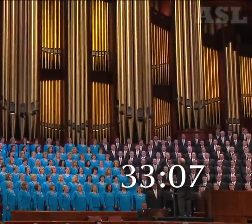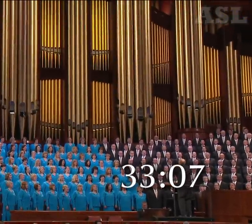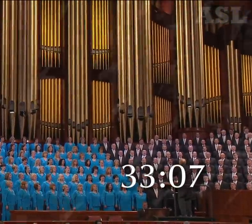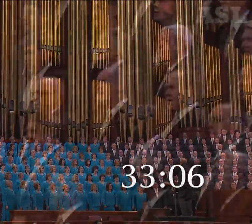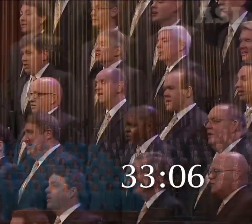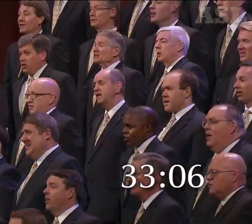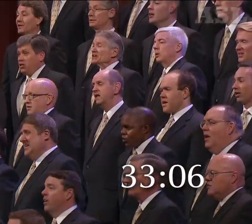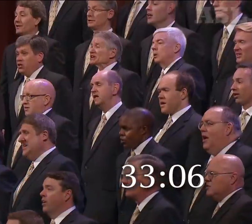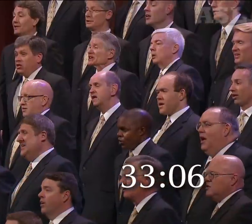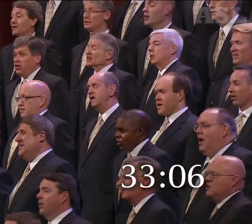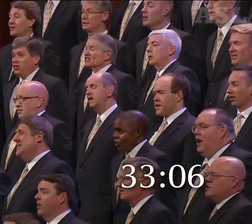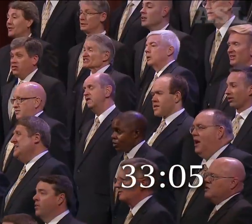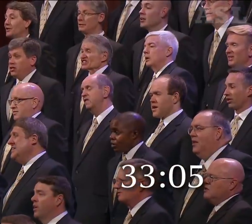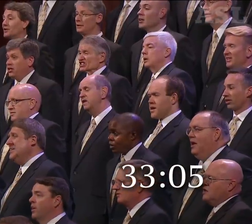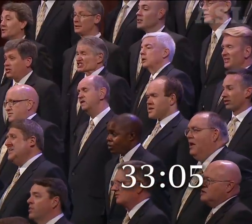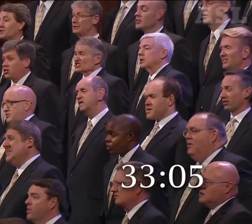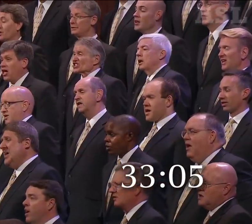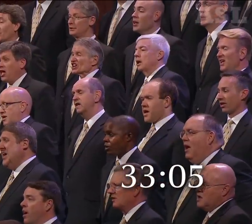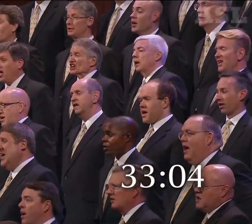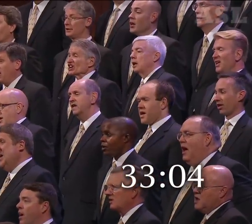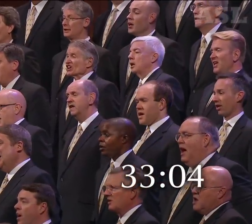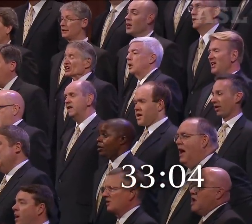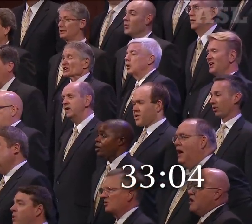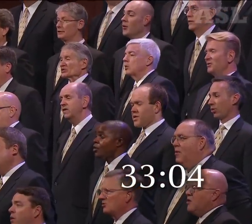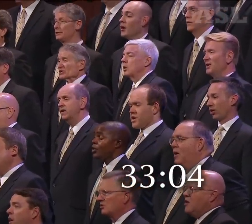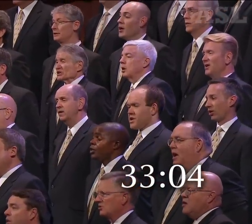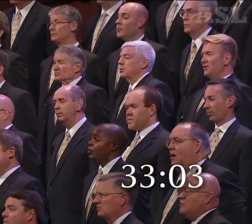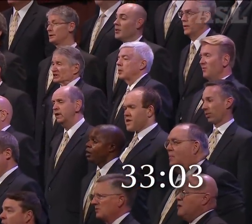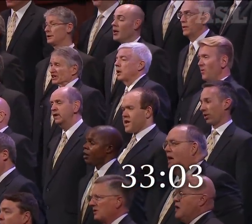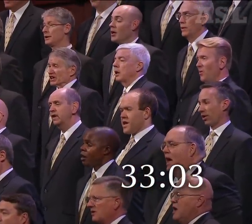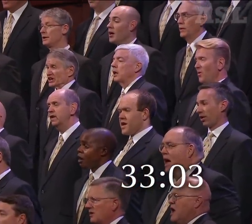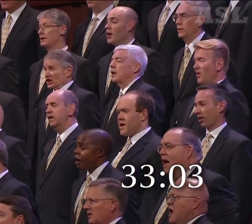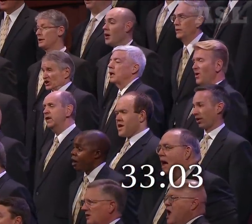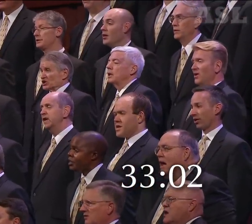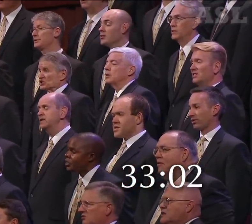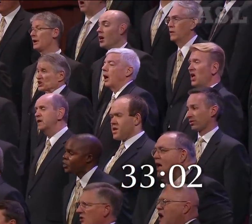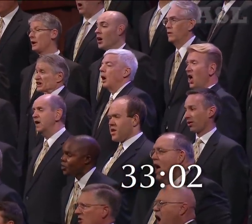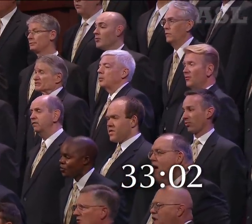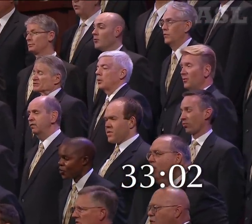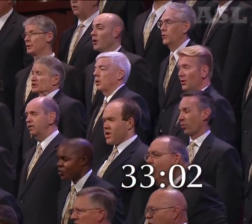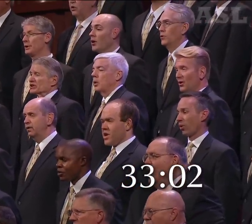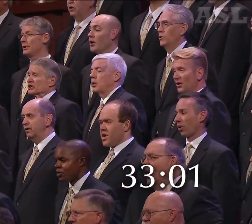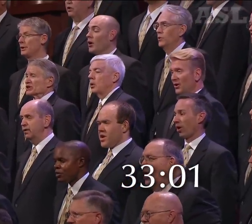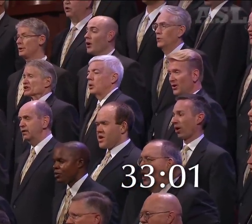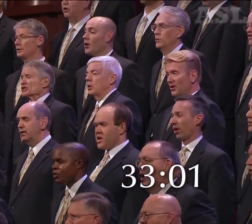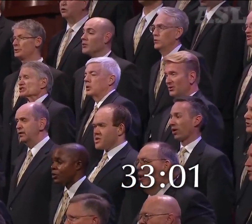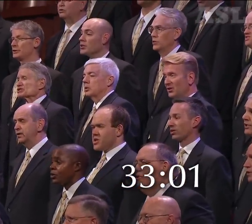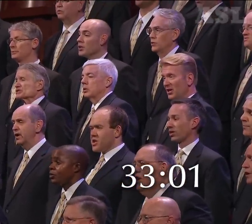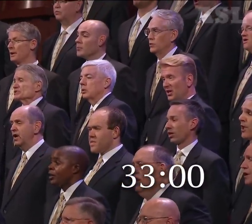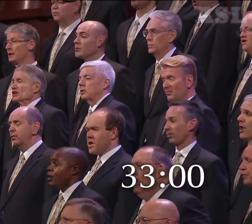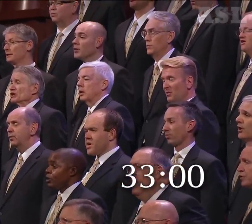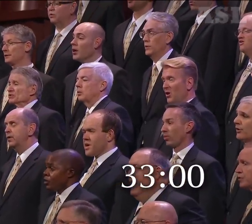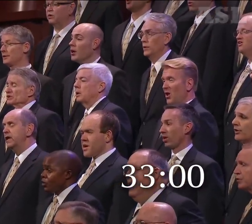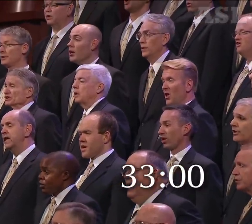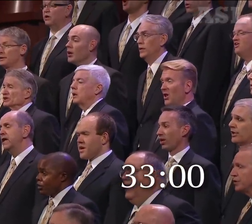THIS IS THE ENGLISH CLOSED CAPTION CHANNEL OF THE CHURCH OF JESUS CHRIST OF LATTER-DAY SAINTS.